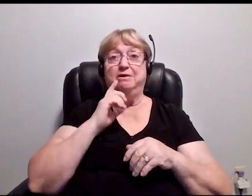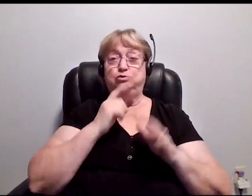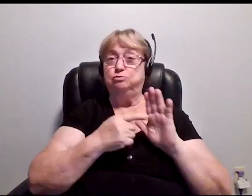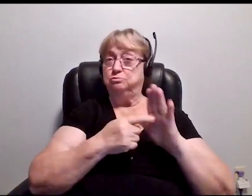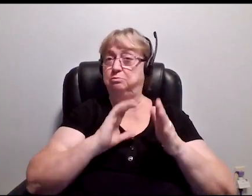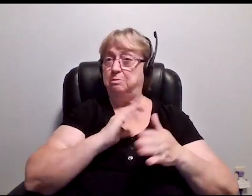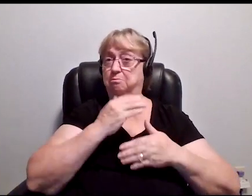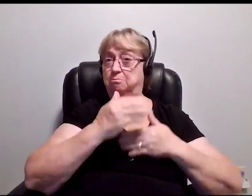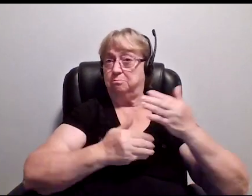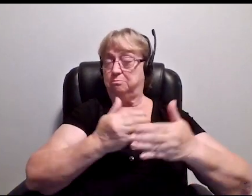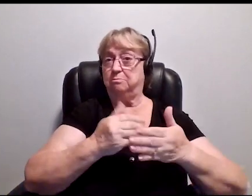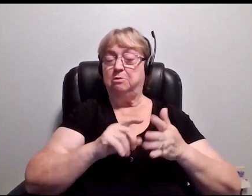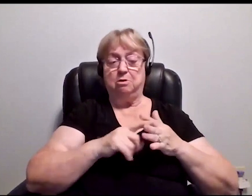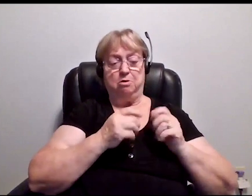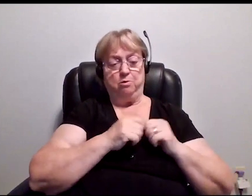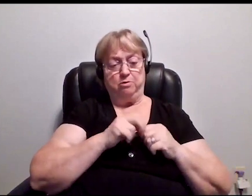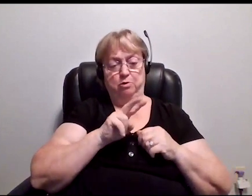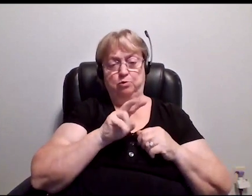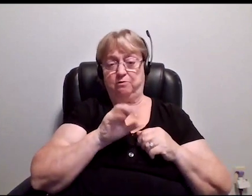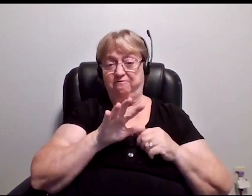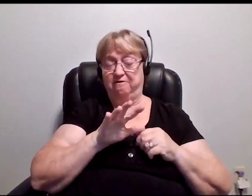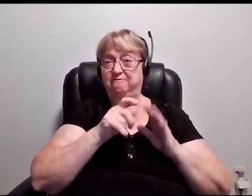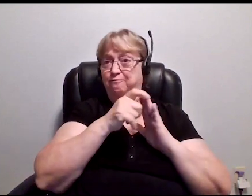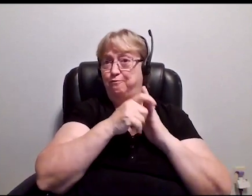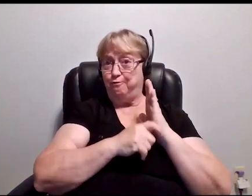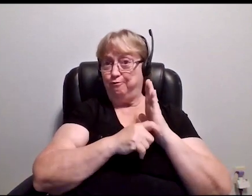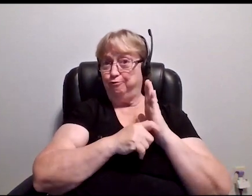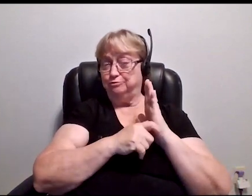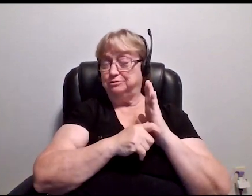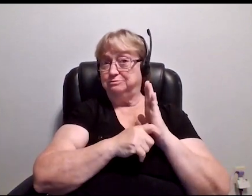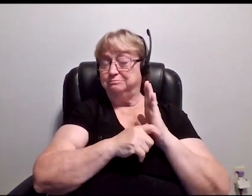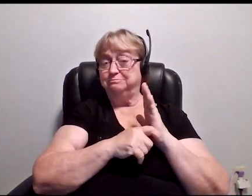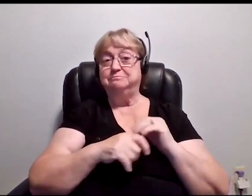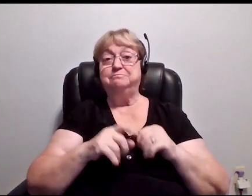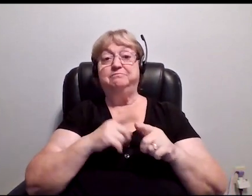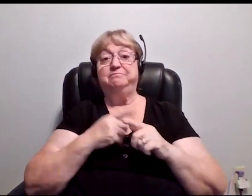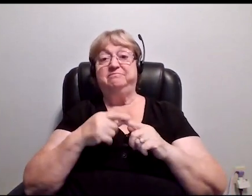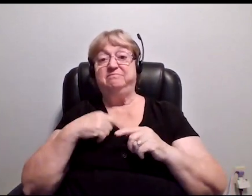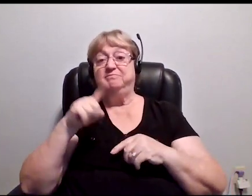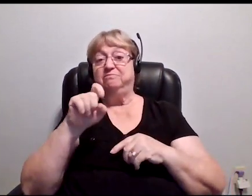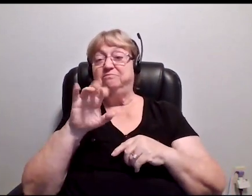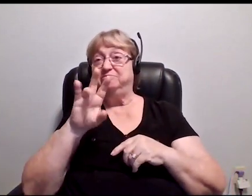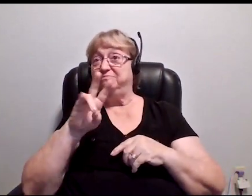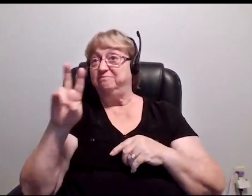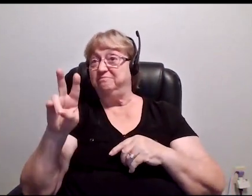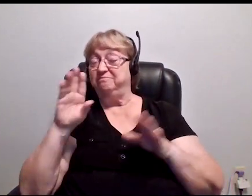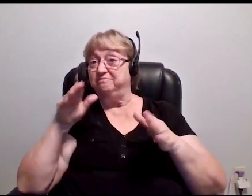we started with about 205 articles originally, then 177 of them were focused specifically